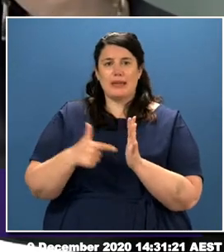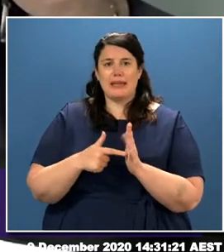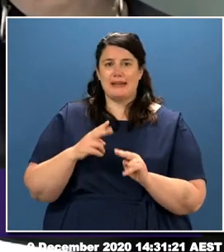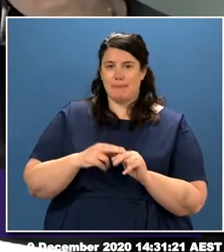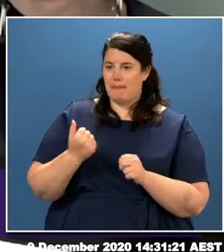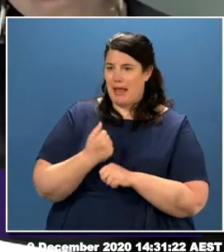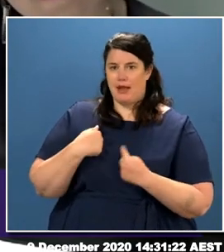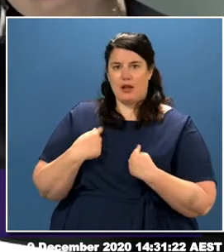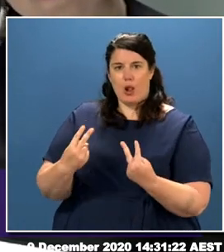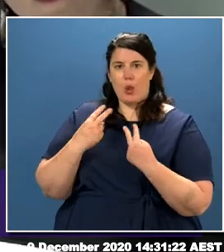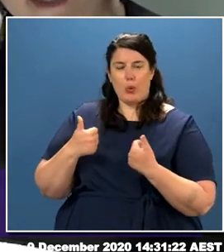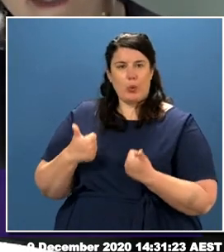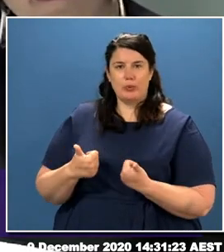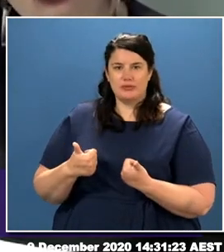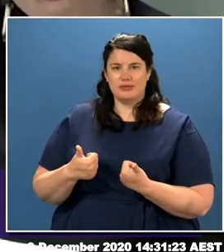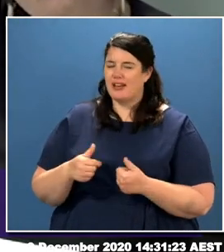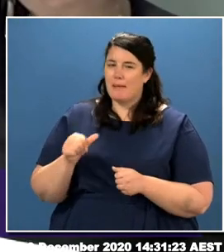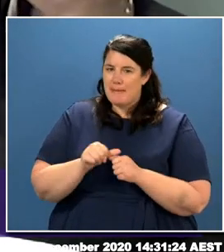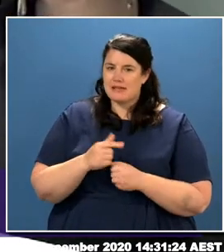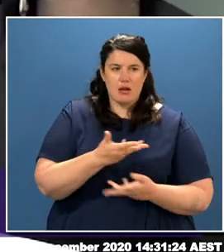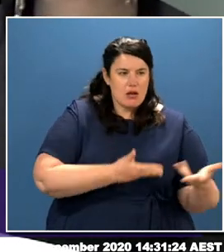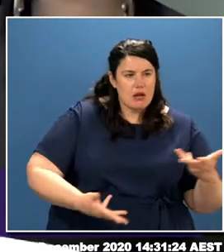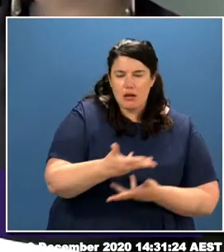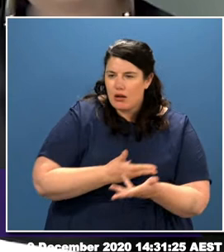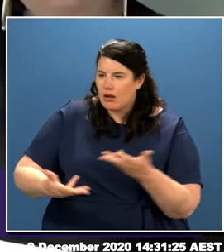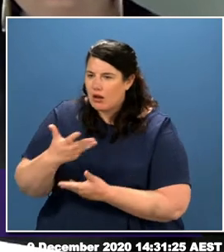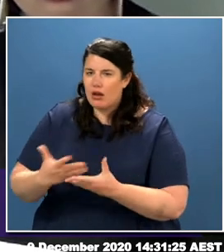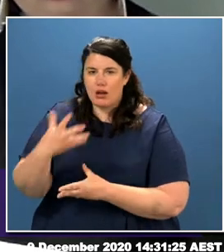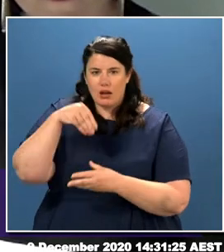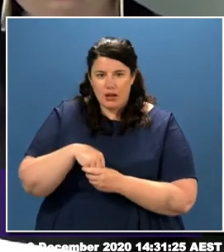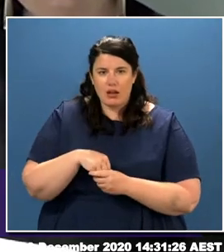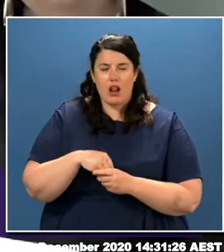thoughtful, that isn't consultative. You really actually need to bring a co-design process